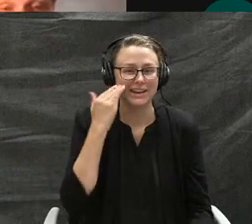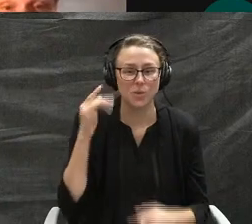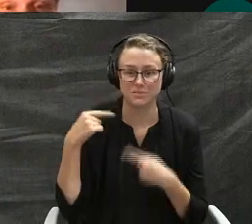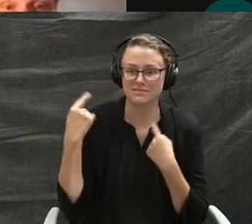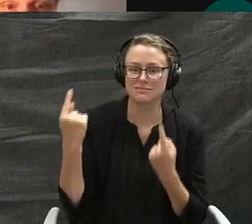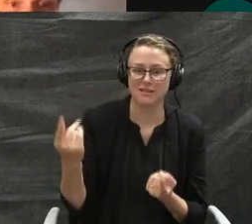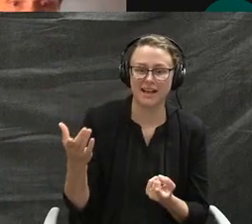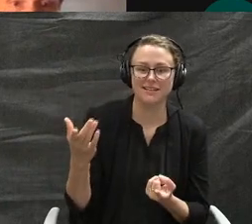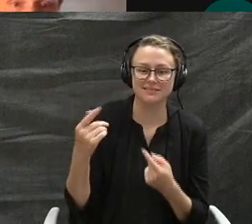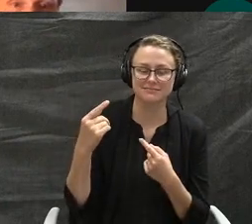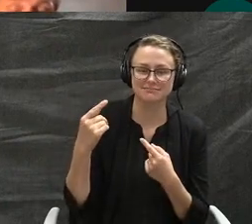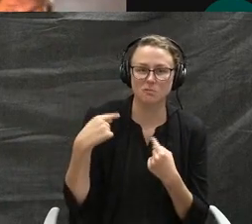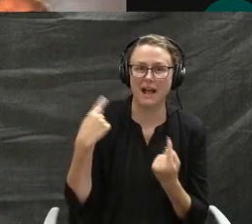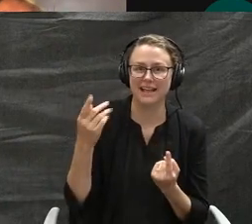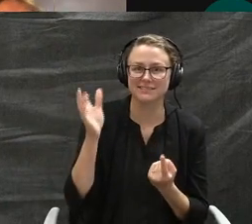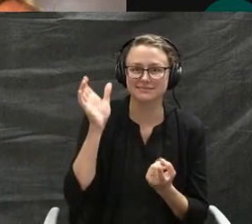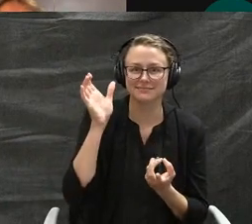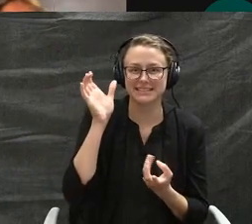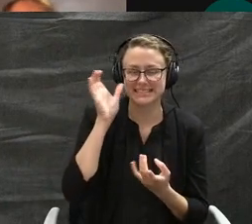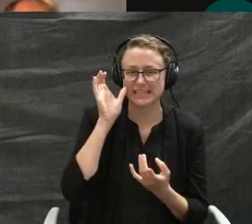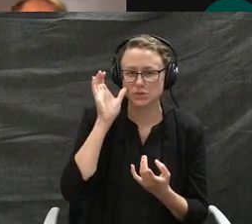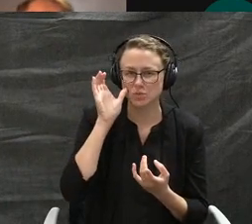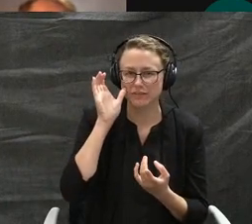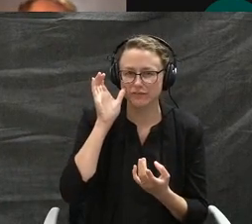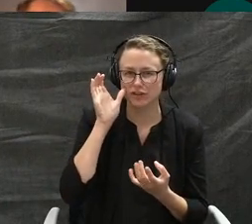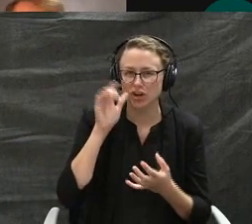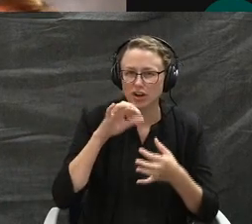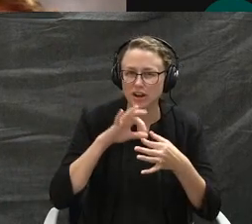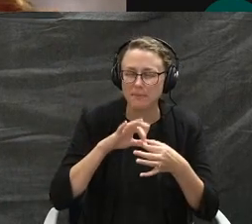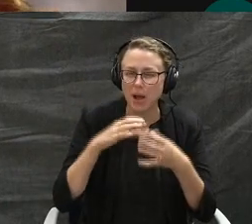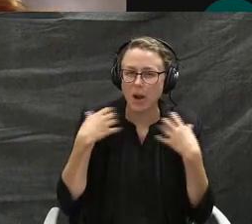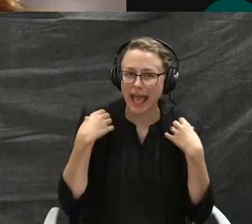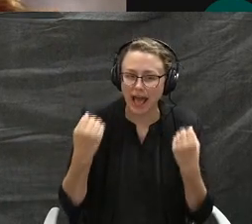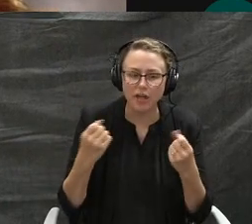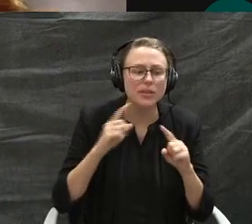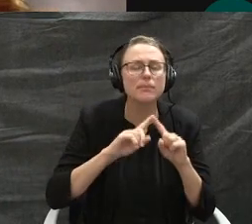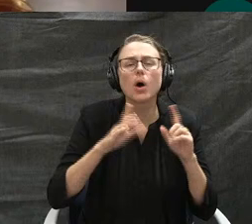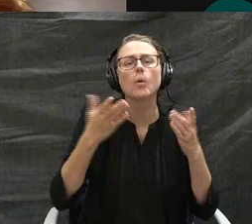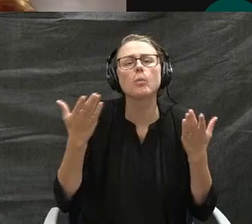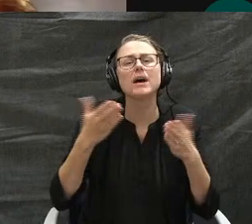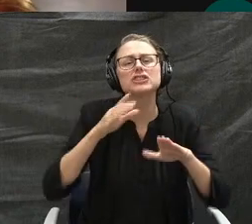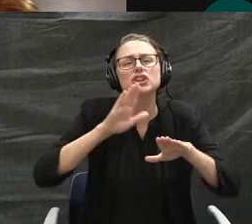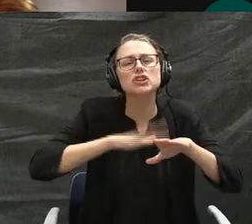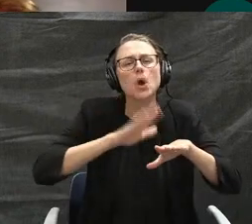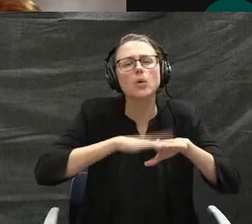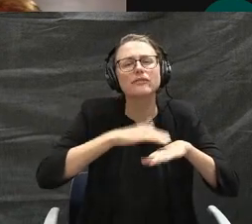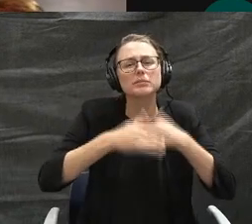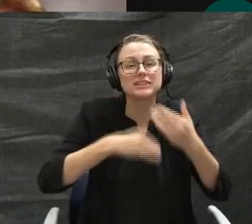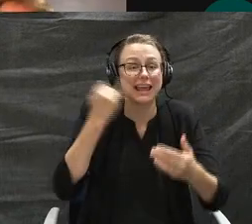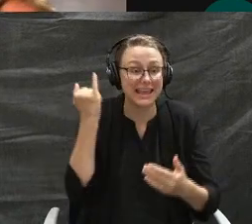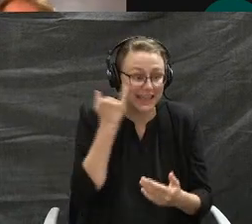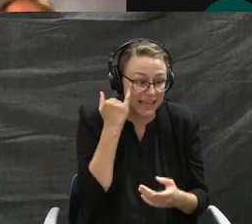heard about the health. But can we just kind of walk through what the notification procedures would be? Again, if there was a